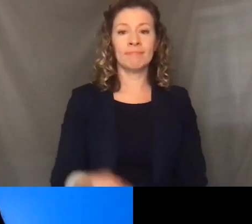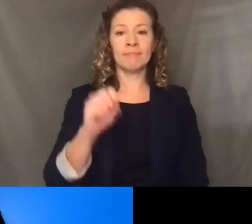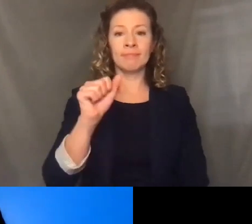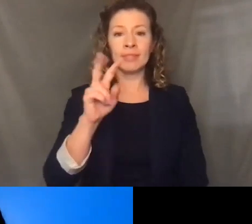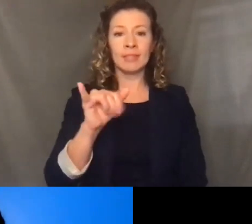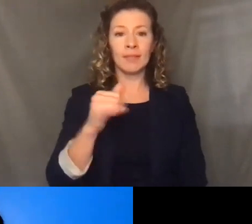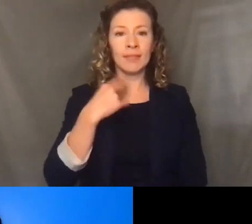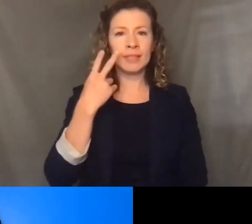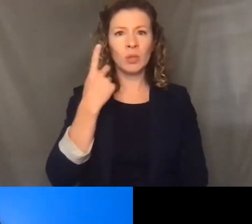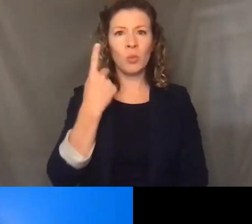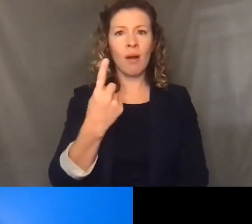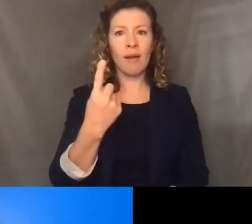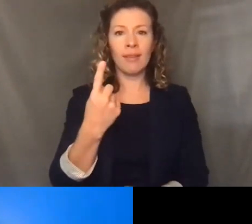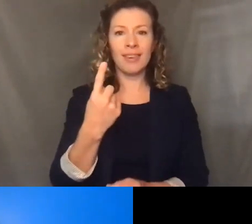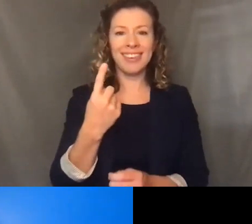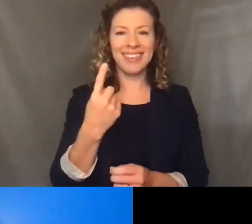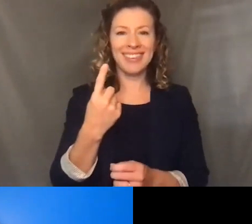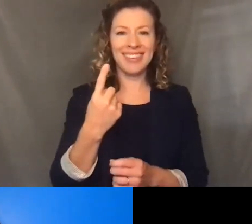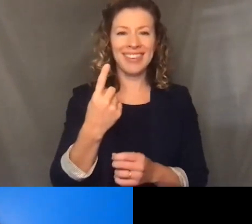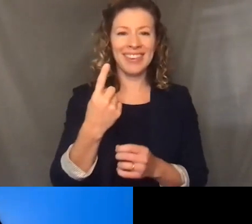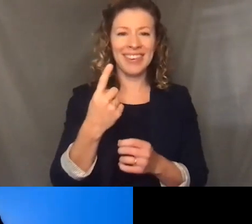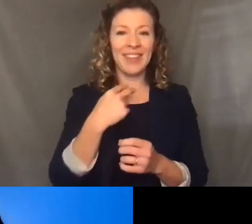hello hi Savithry Namboodiripad: Hi go ahead